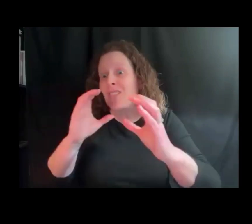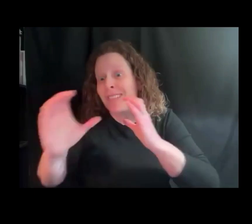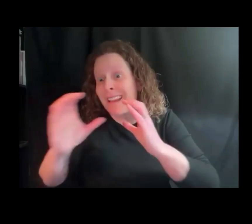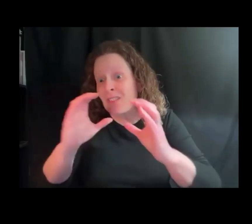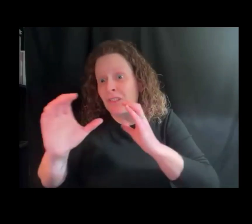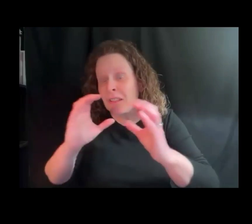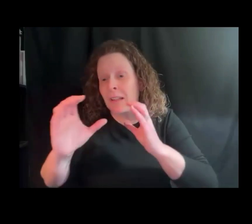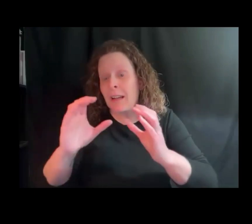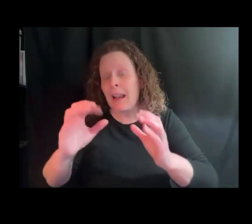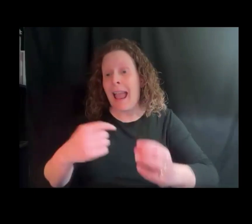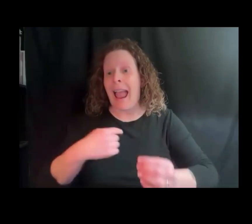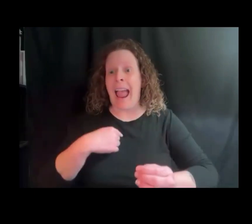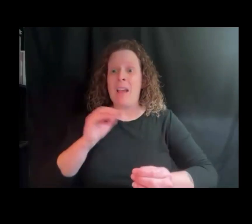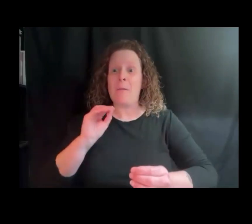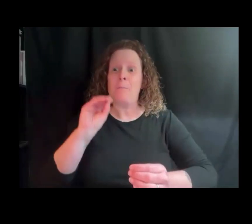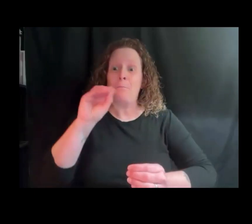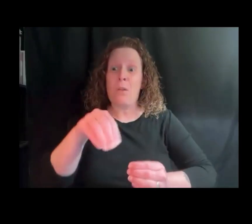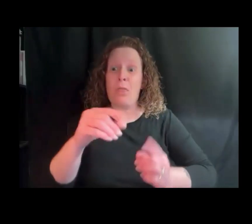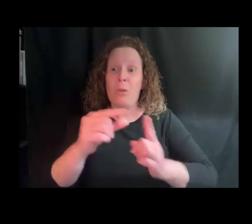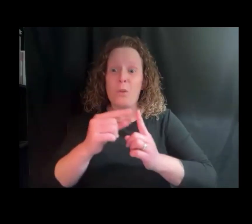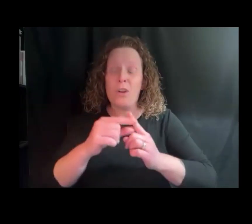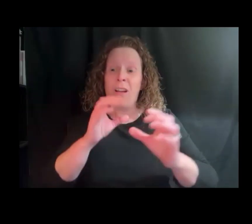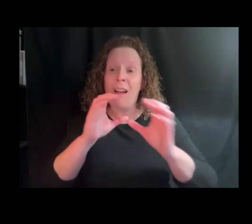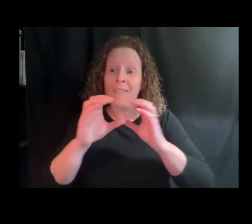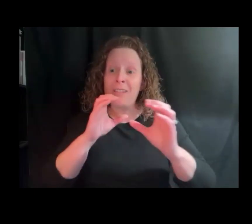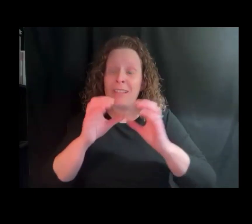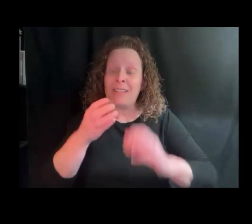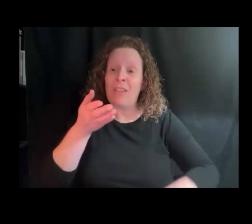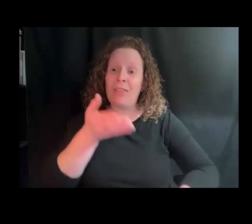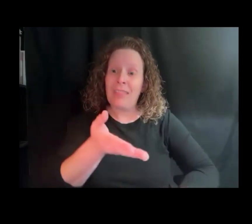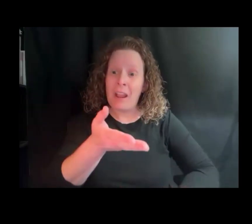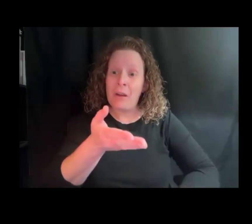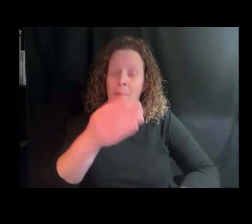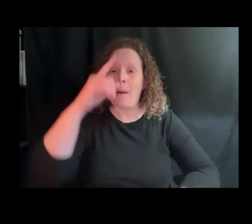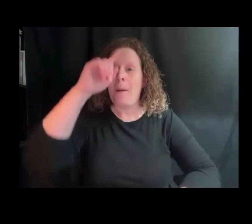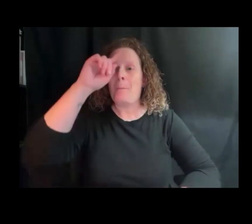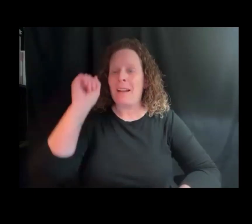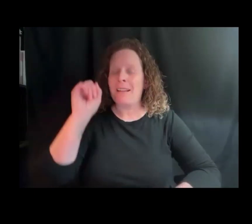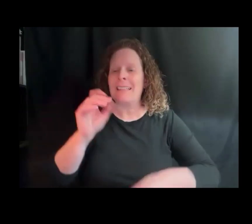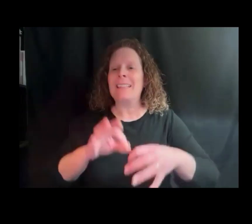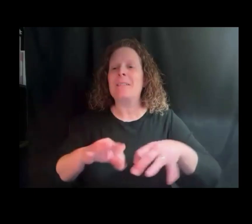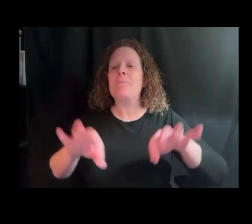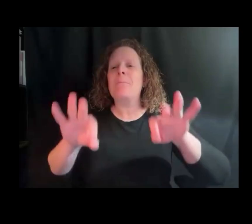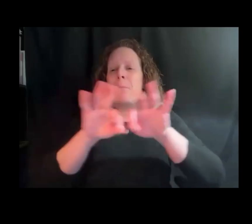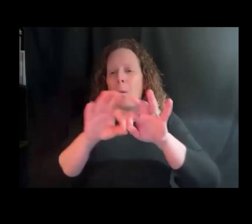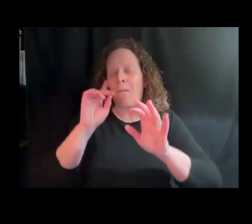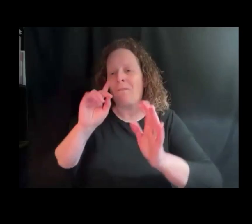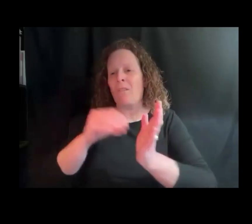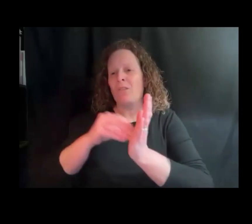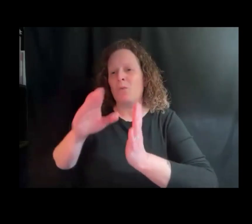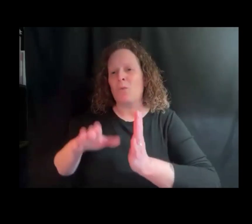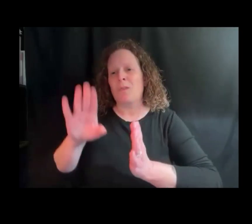and conversations with their peers. And I put the word conversation in there intentionally